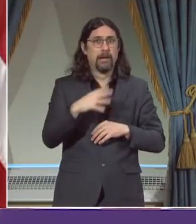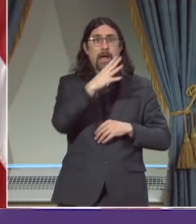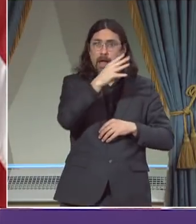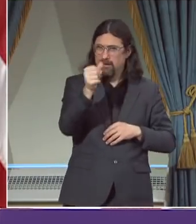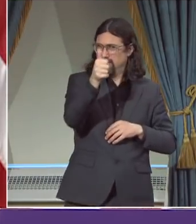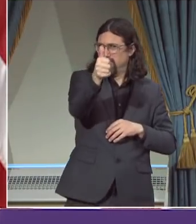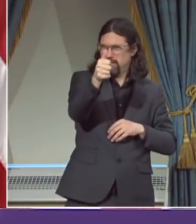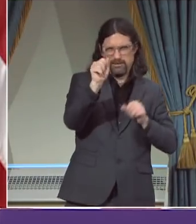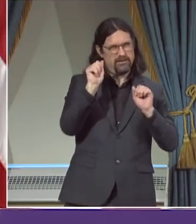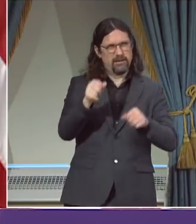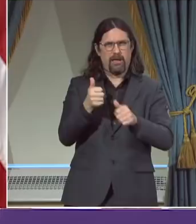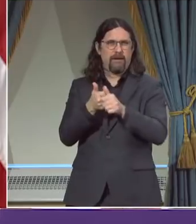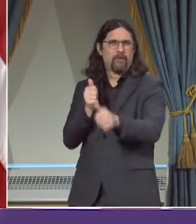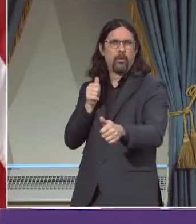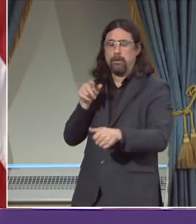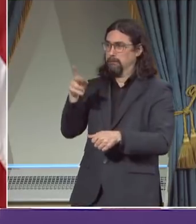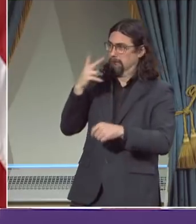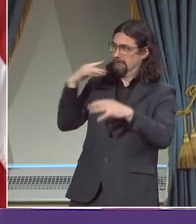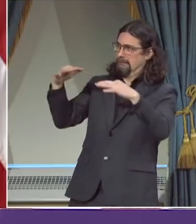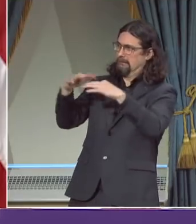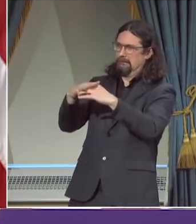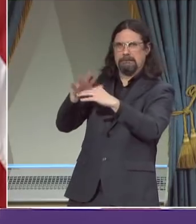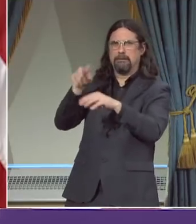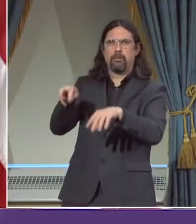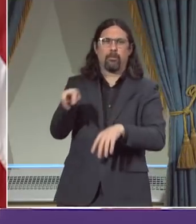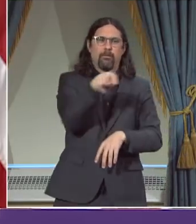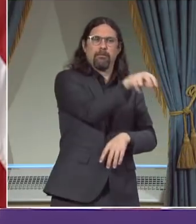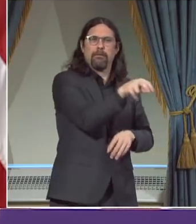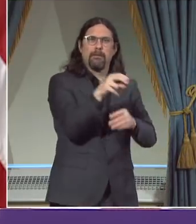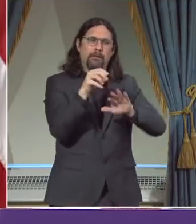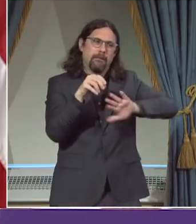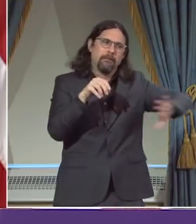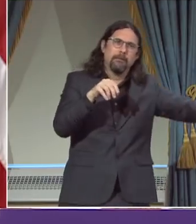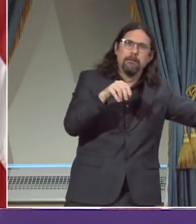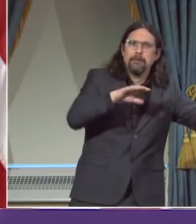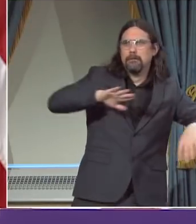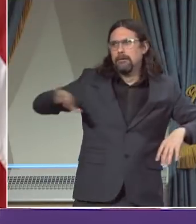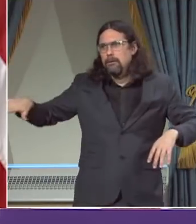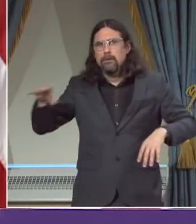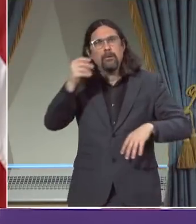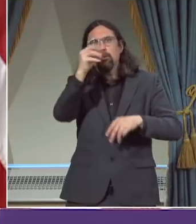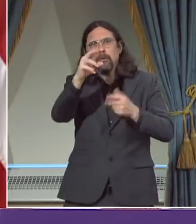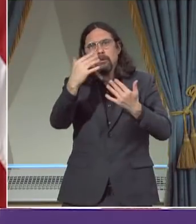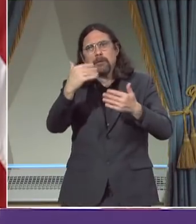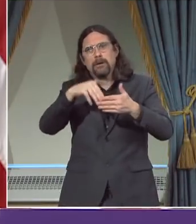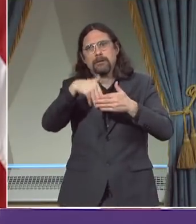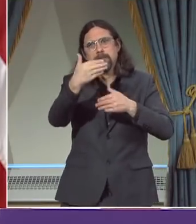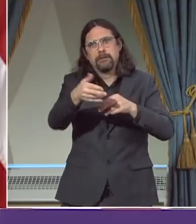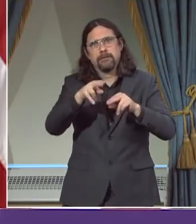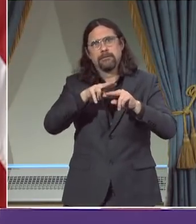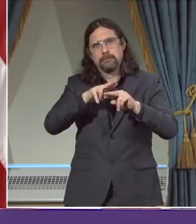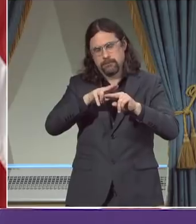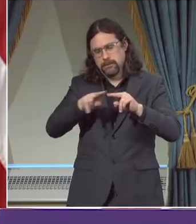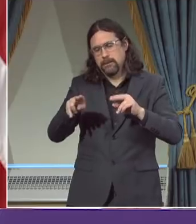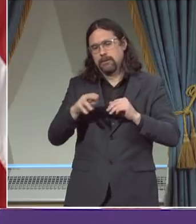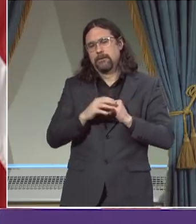IT'S CRUCIAL WE AVOIDAN YR COWDED CARS. SOCIAL DISTANCING MEA NSERYVEWHERE, INCLUDING IN THE SUBWAYS.